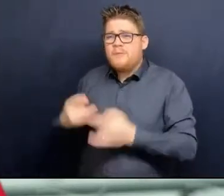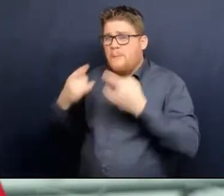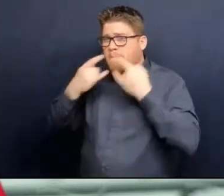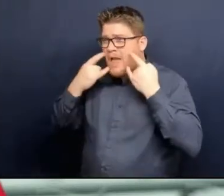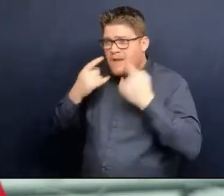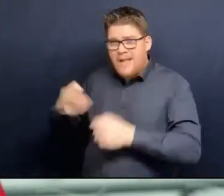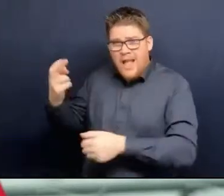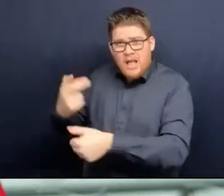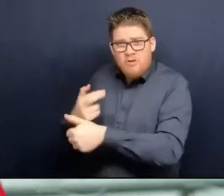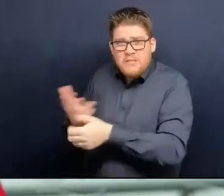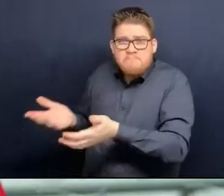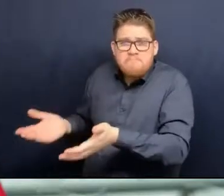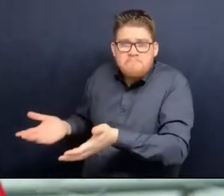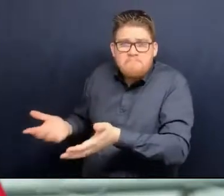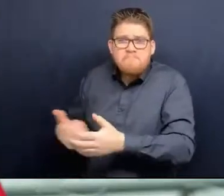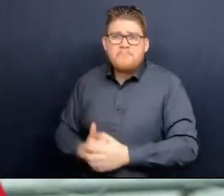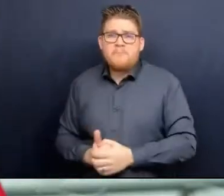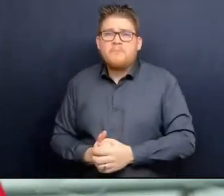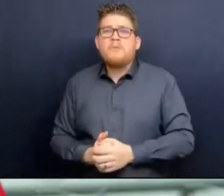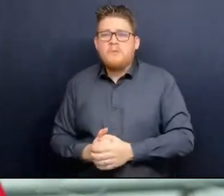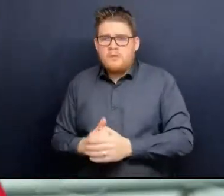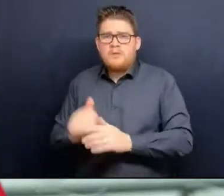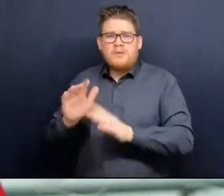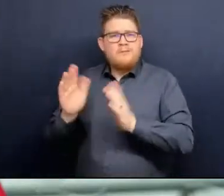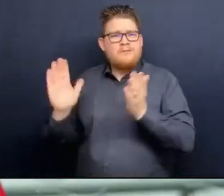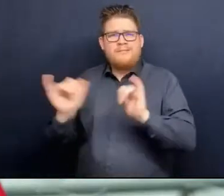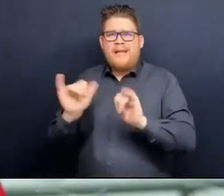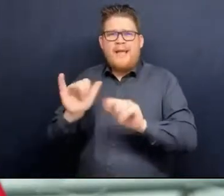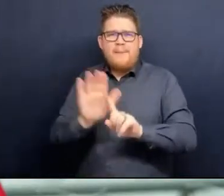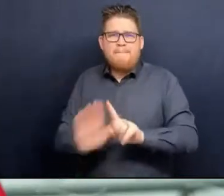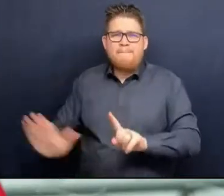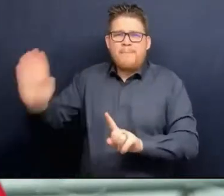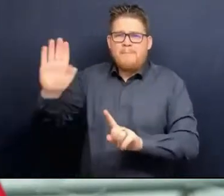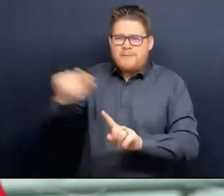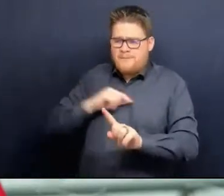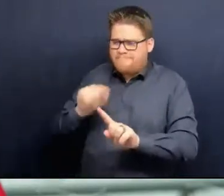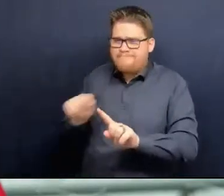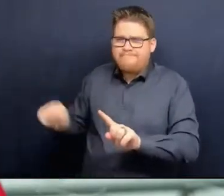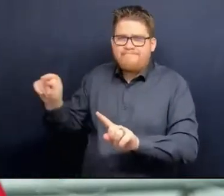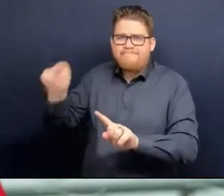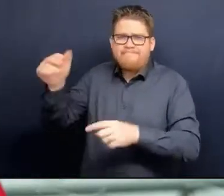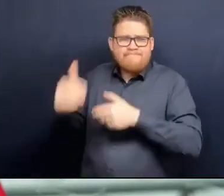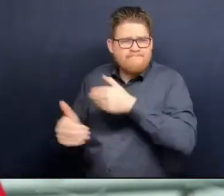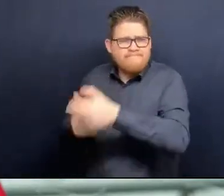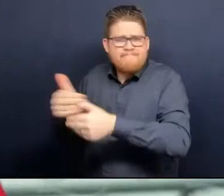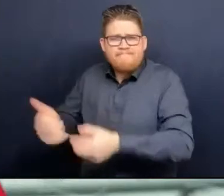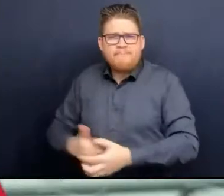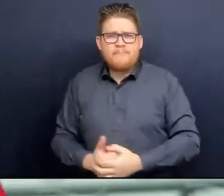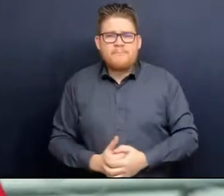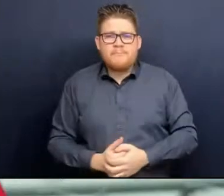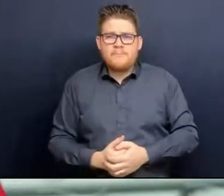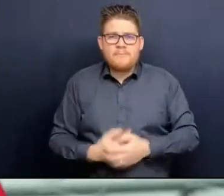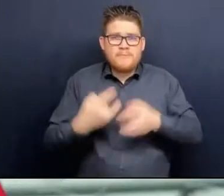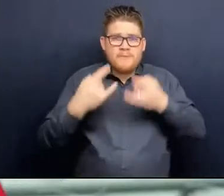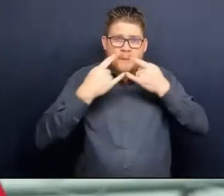will be different in different communities. And I will also say that these are not tools that we